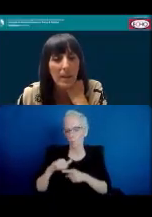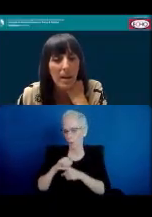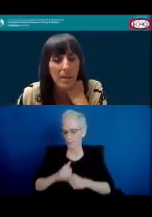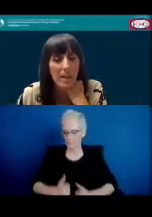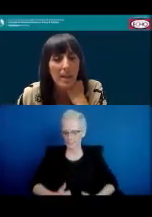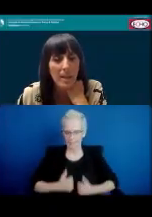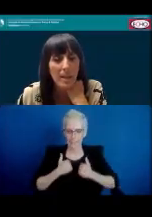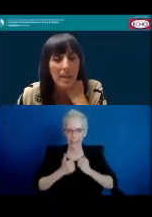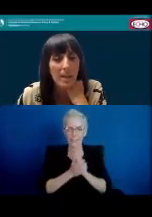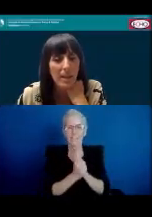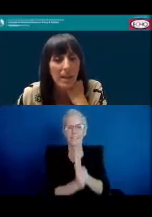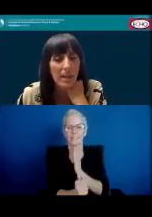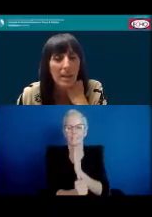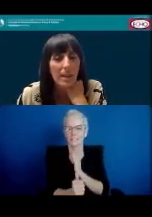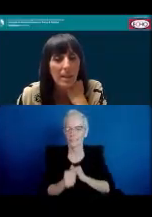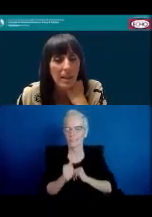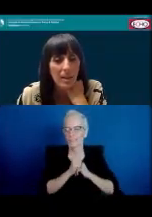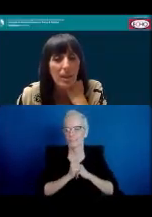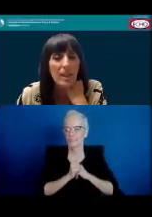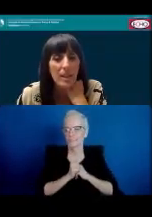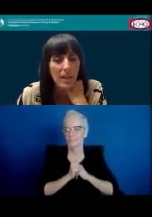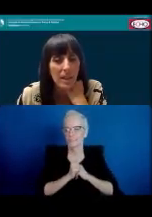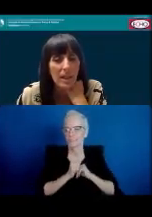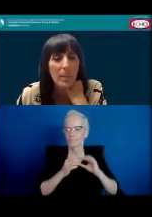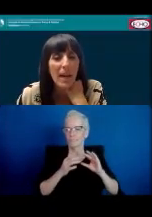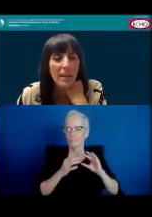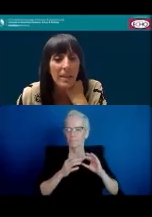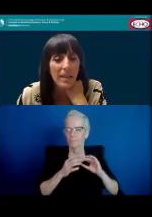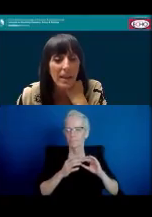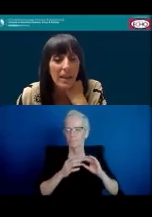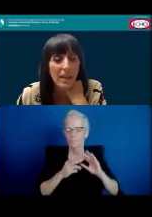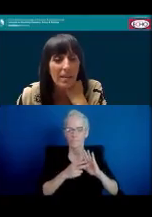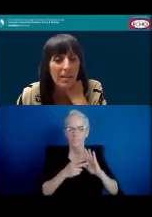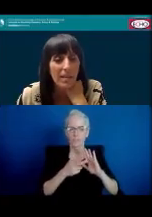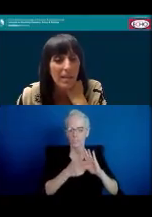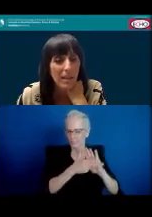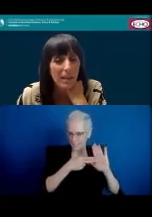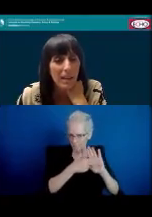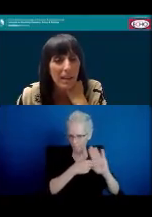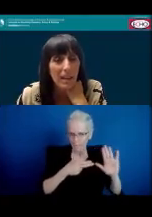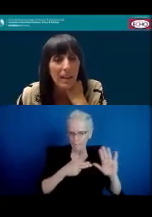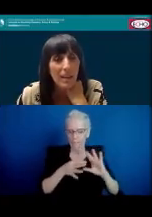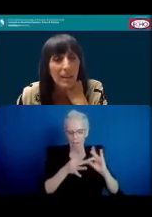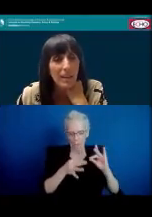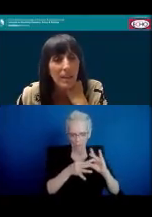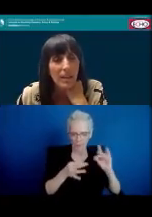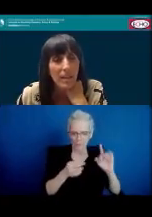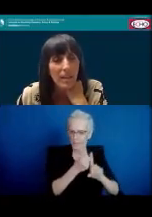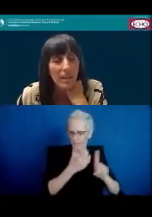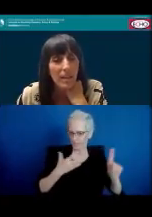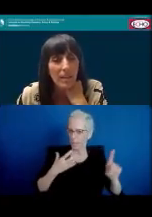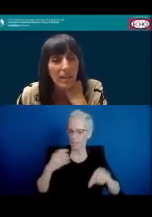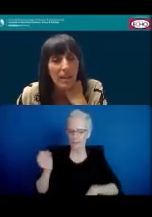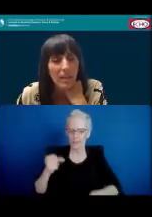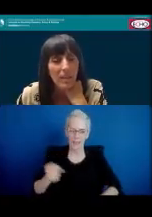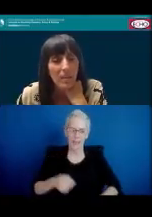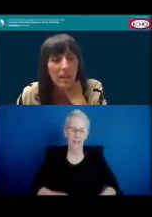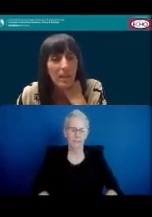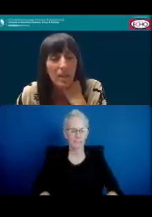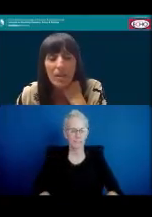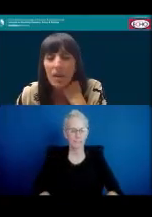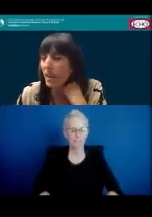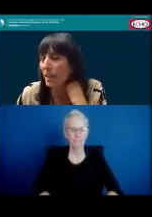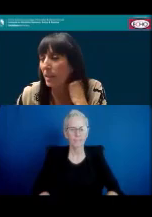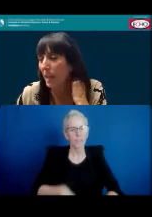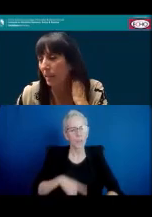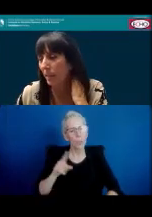commenting she is expanding, yeah. What did you notice about